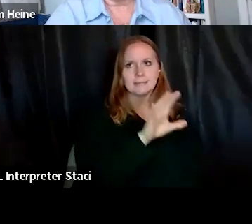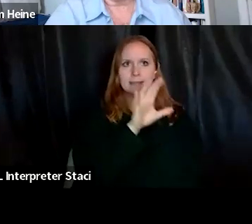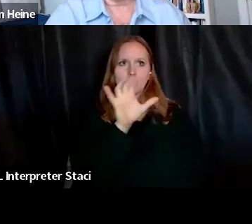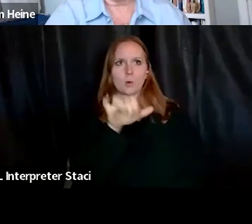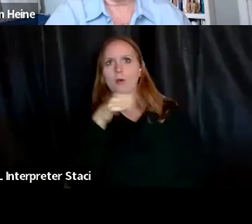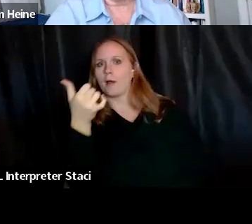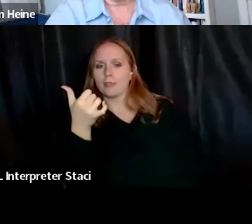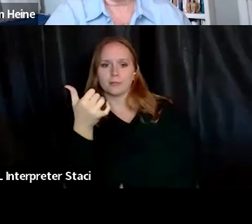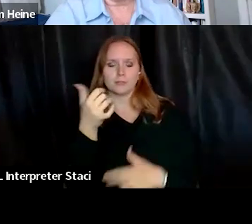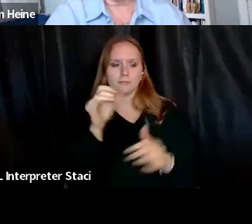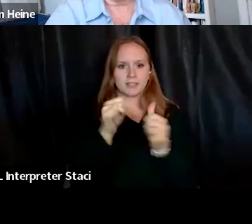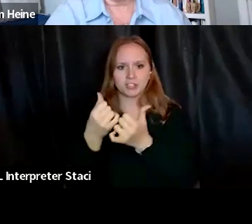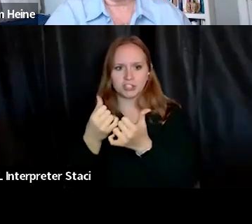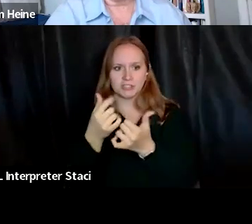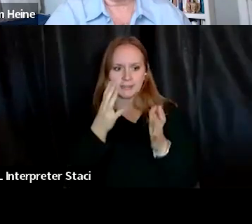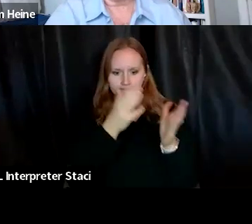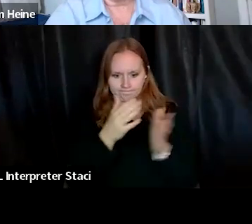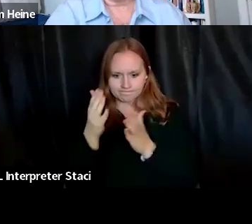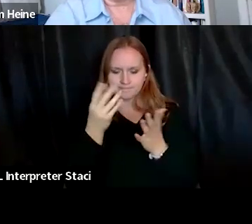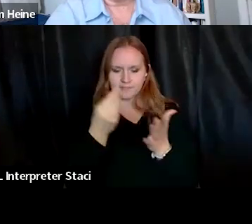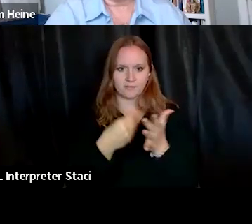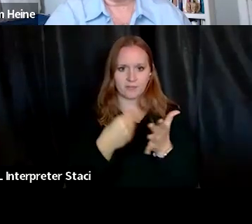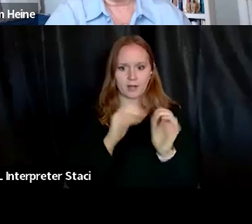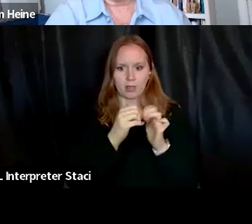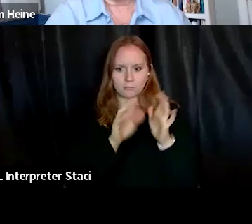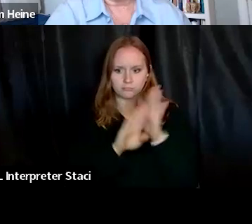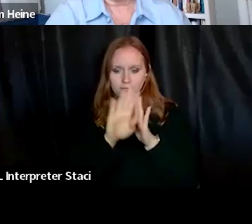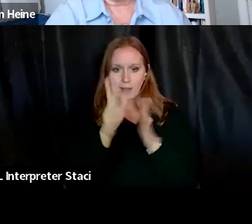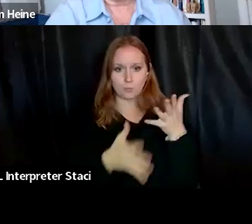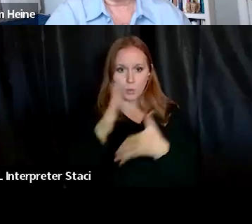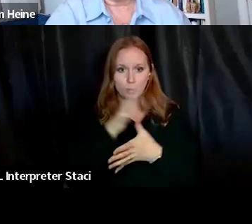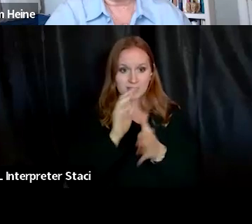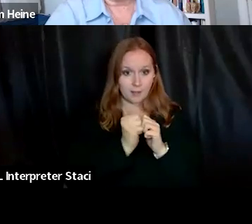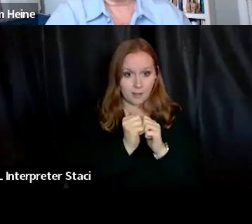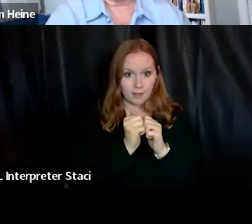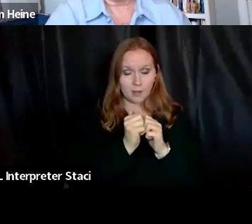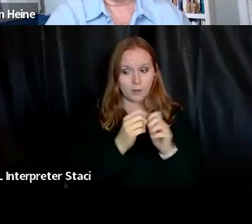that organizes funding, oftentimes, how they develop those priorities is like from the voices of the people actually